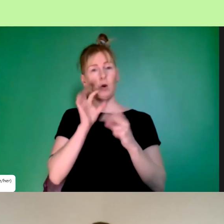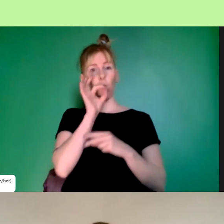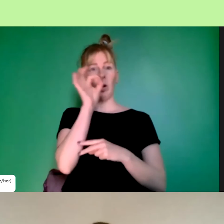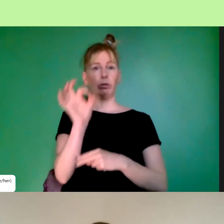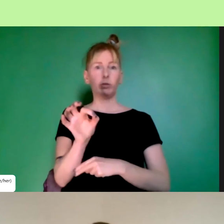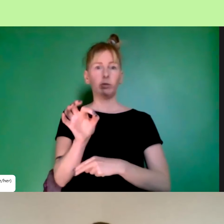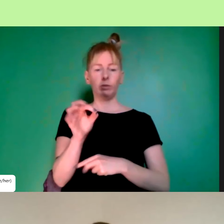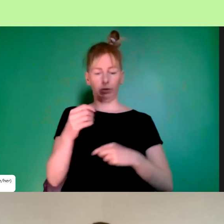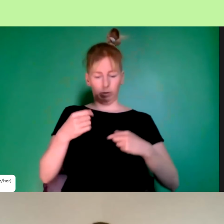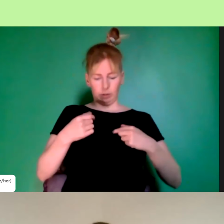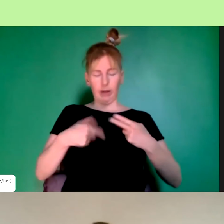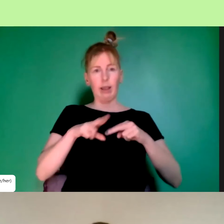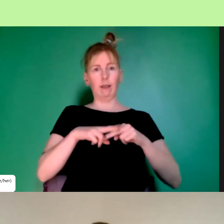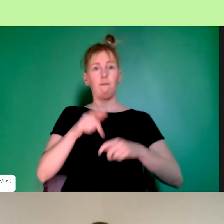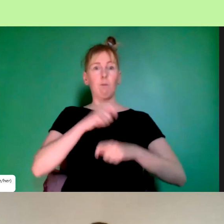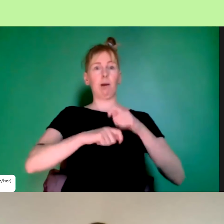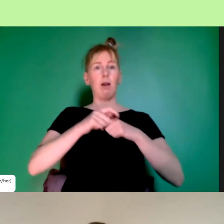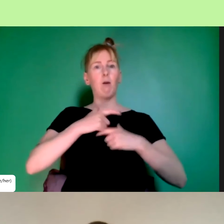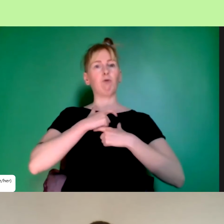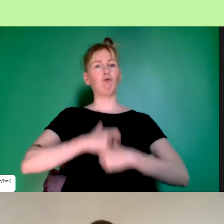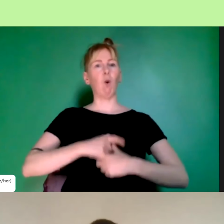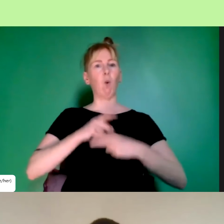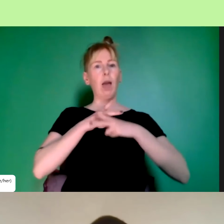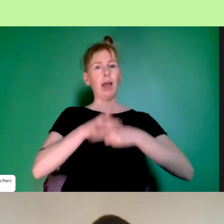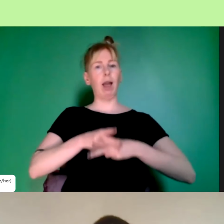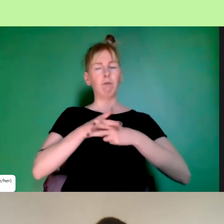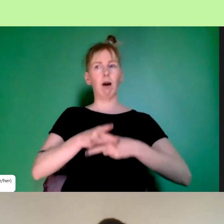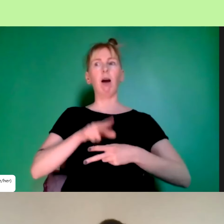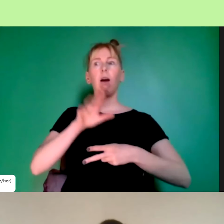carer, you know, that you have a certain awareness and then the second part of it, which